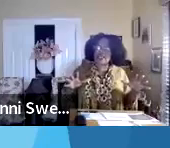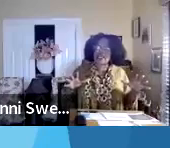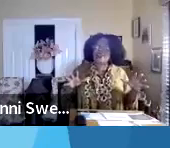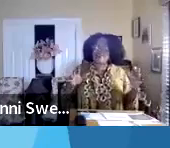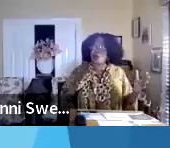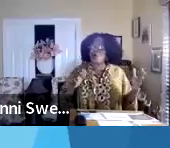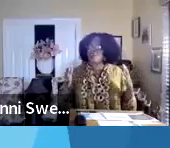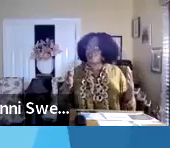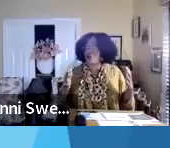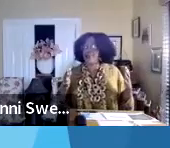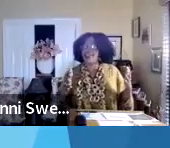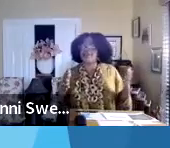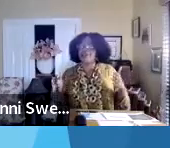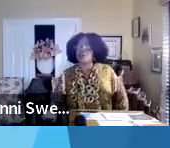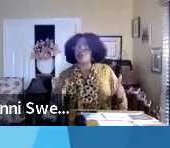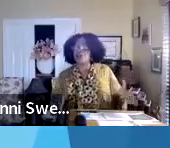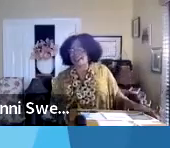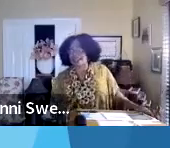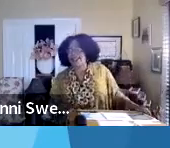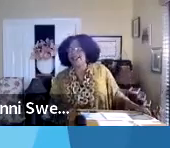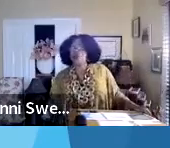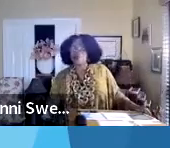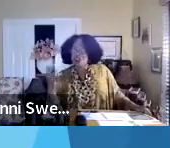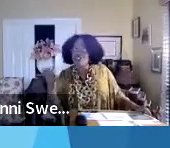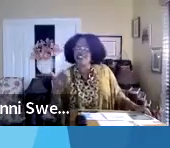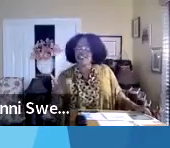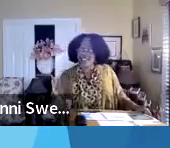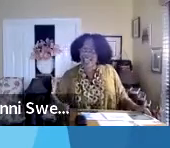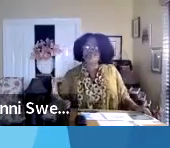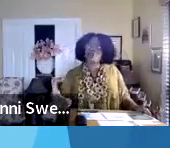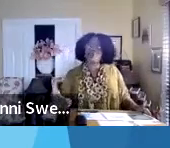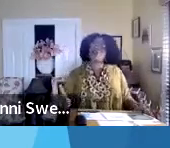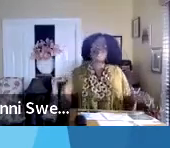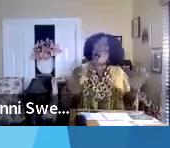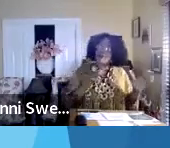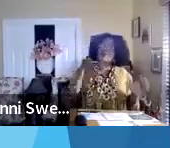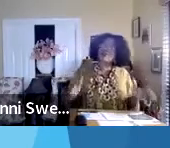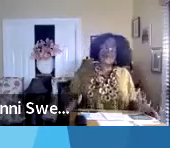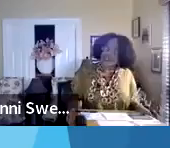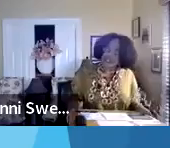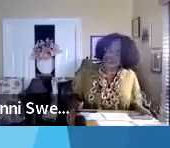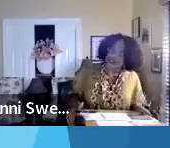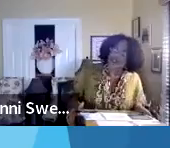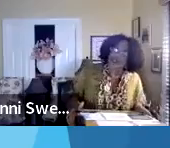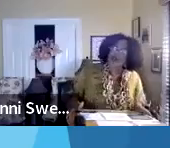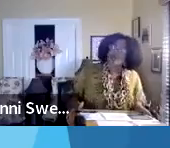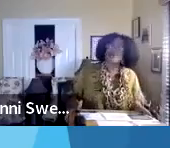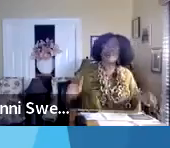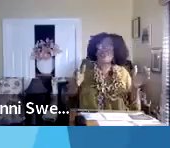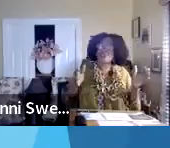of the Mid-Atlantic Telehealth Resources Center.